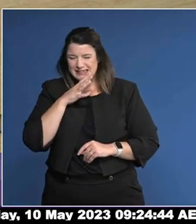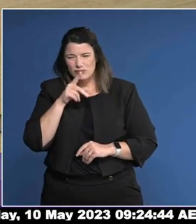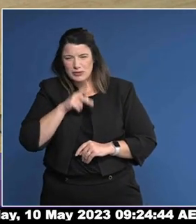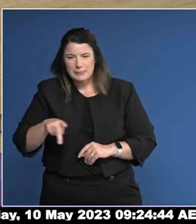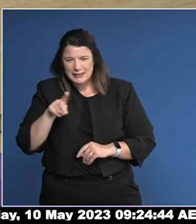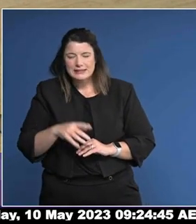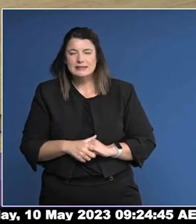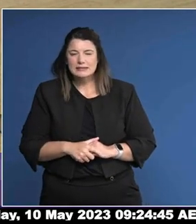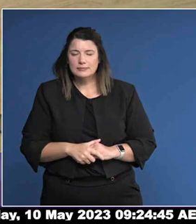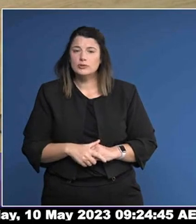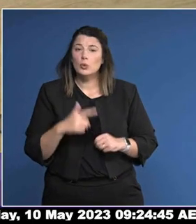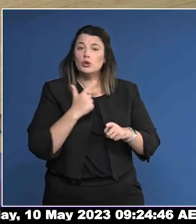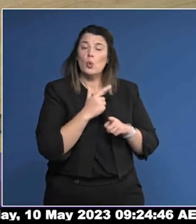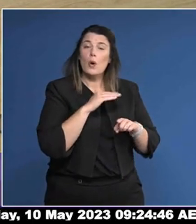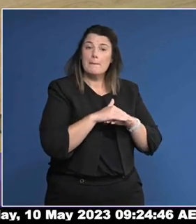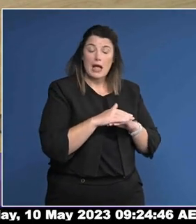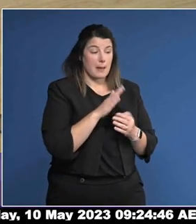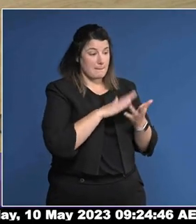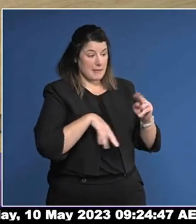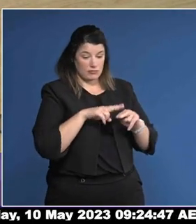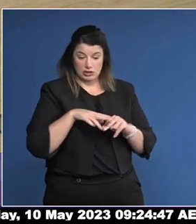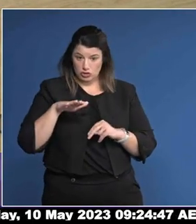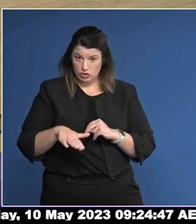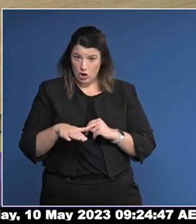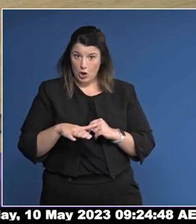relationship between parents and child in a child protection setting.